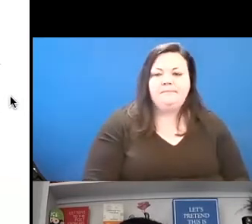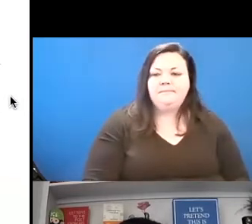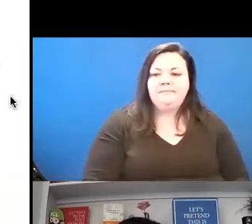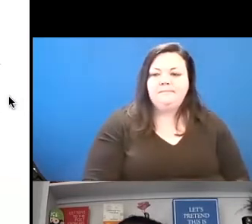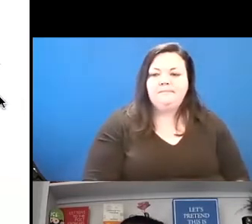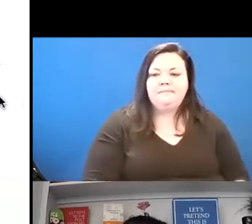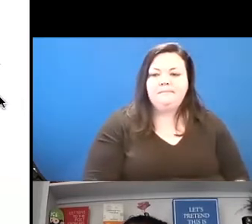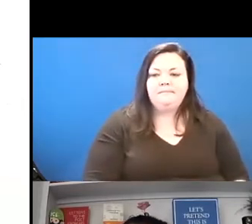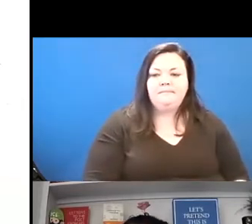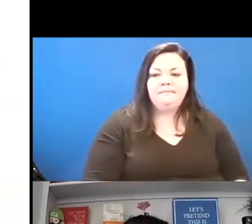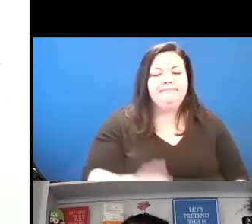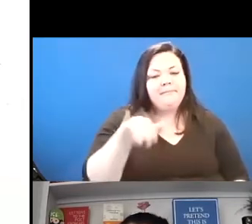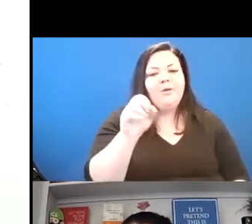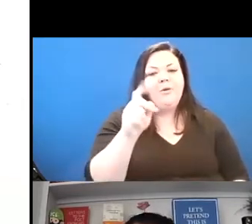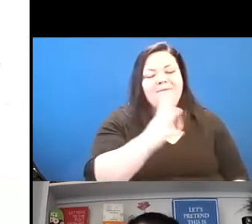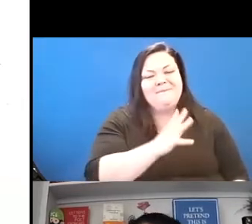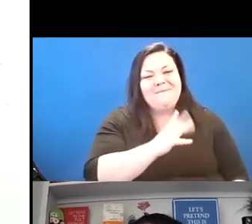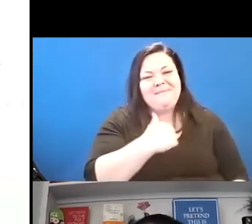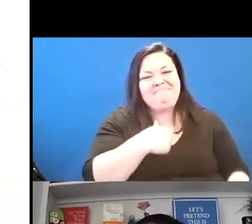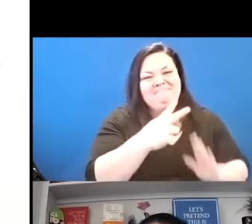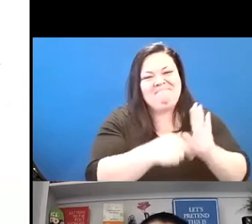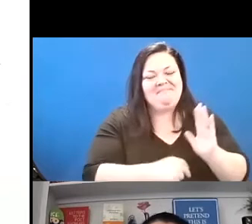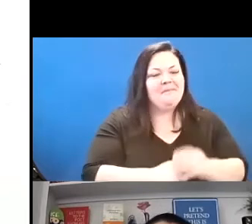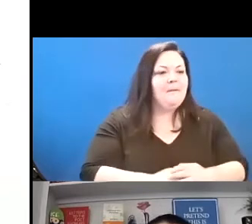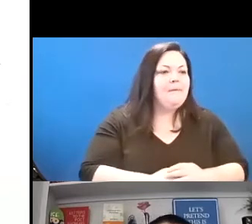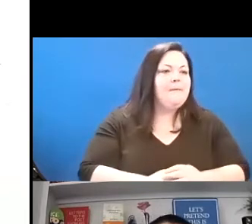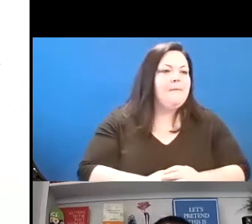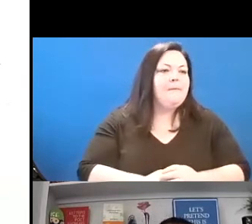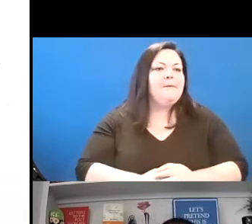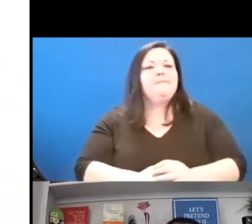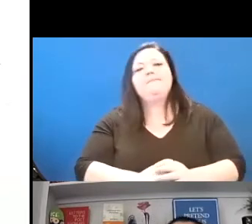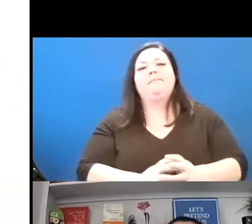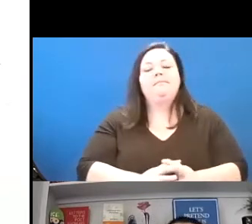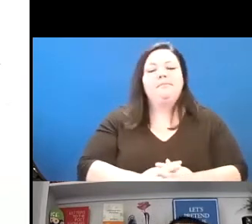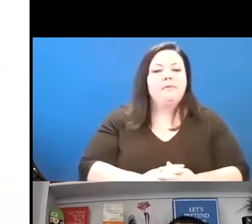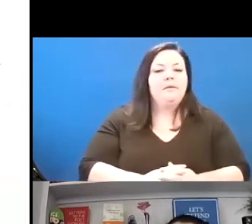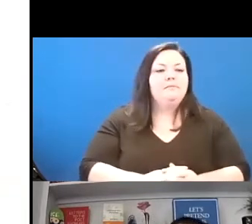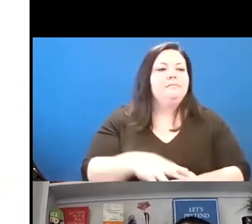that's okay i'll read it um Hotline Bling (Voicemail)